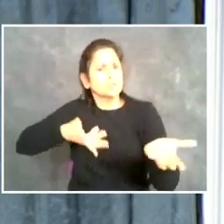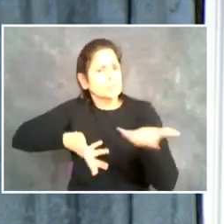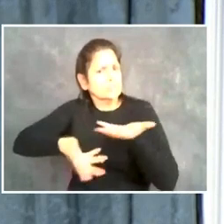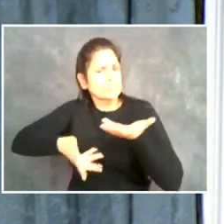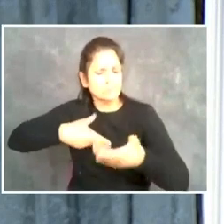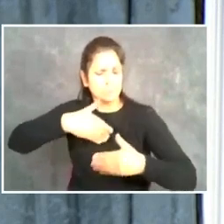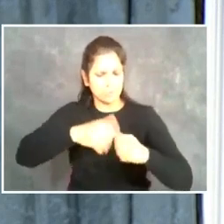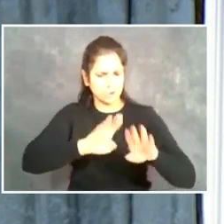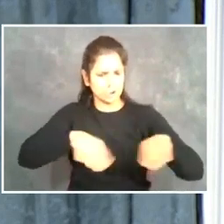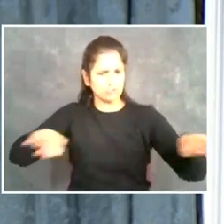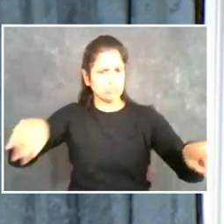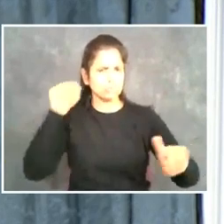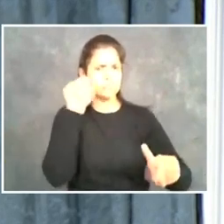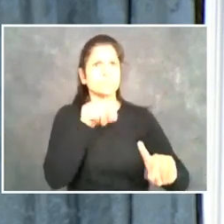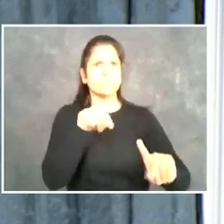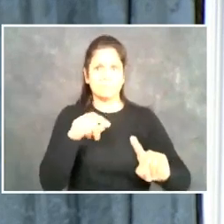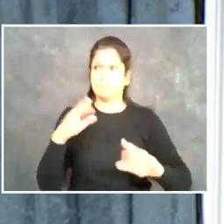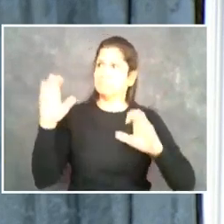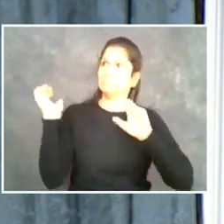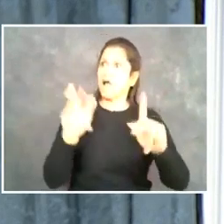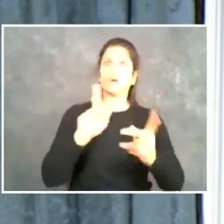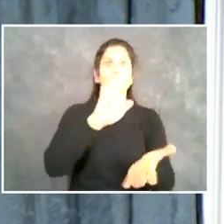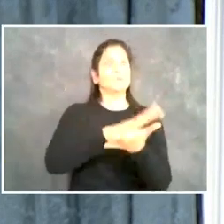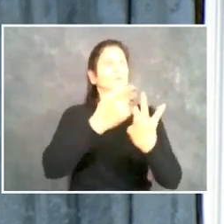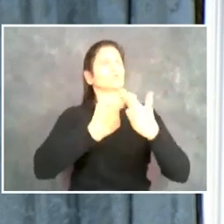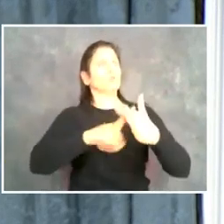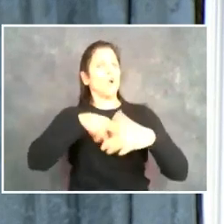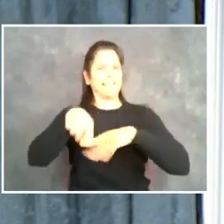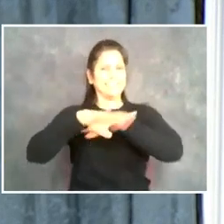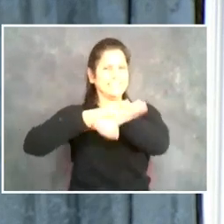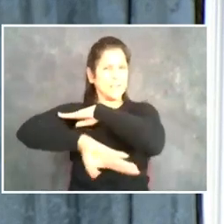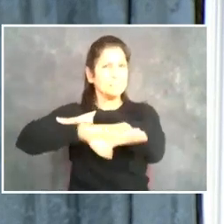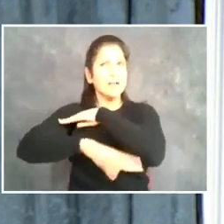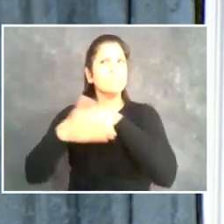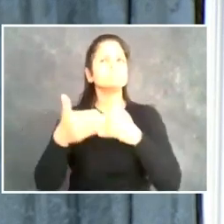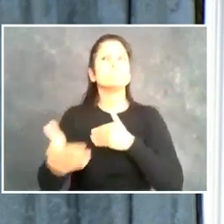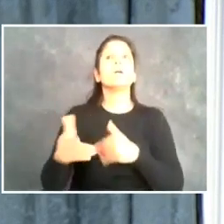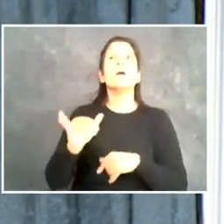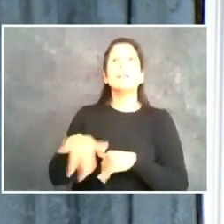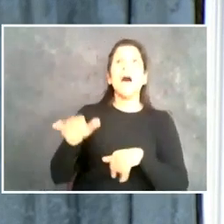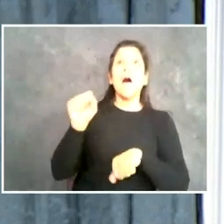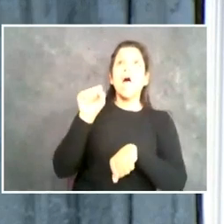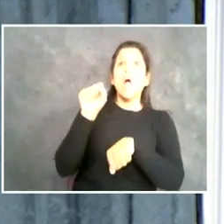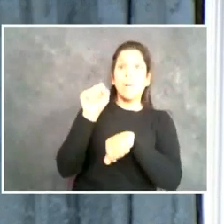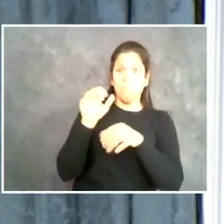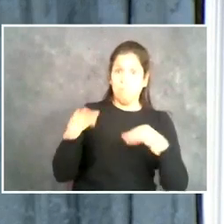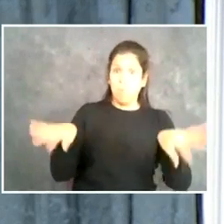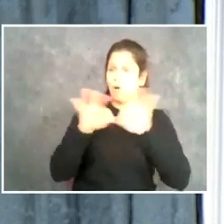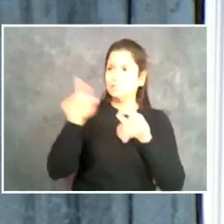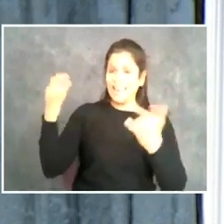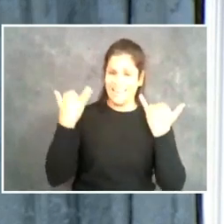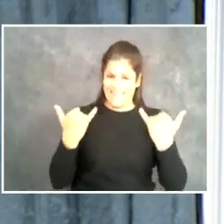WITH CHILDREN AND EMOTIONAL